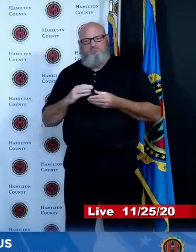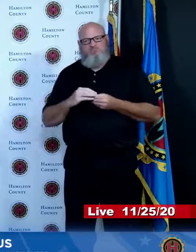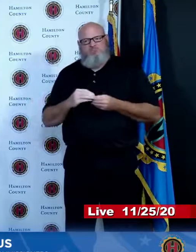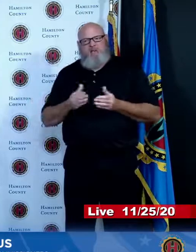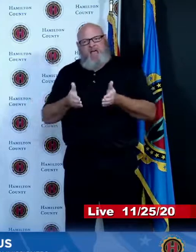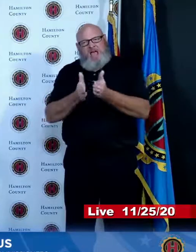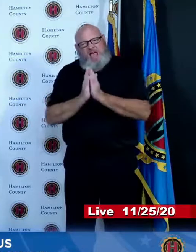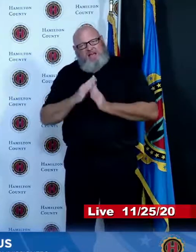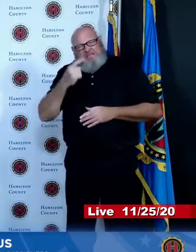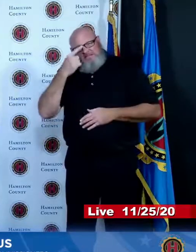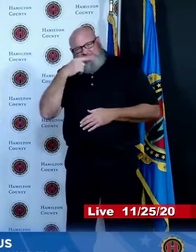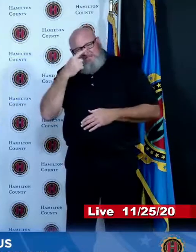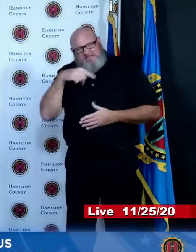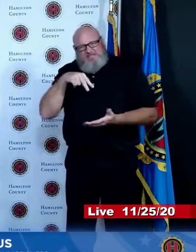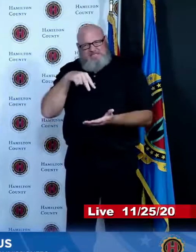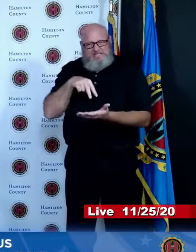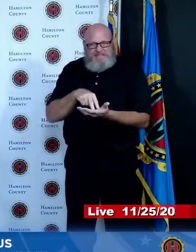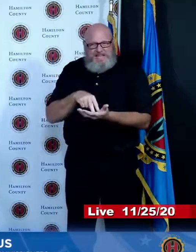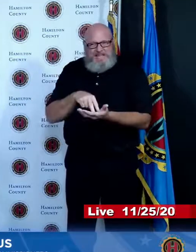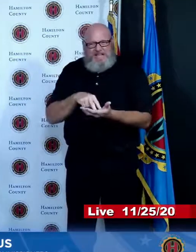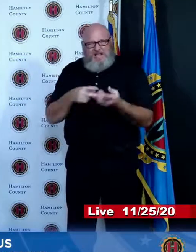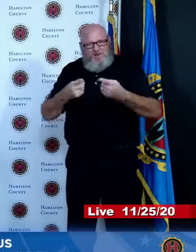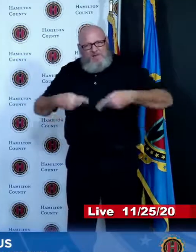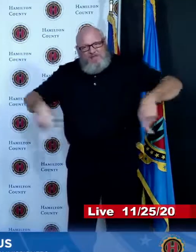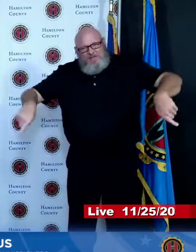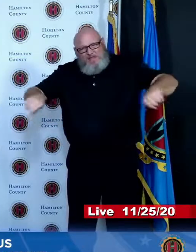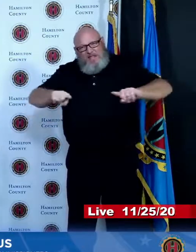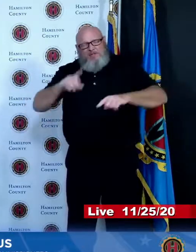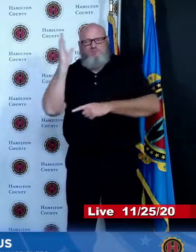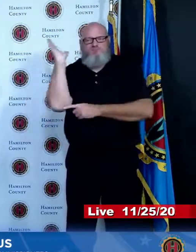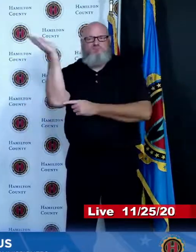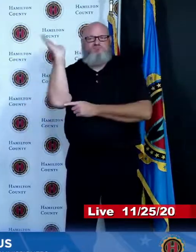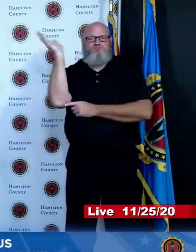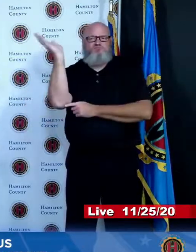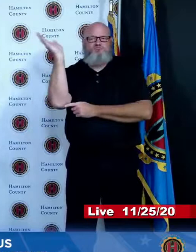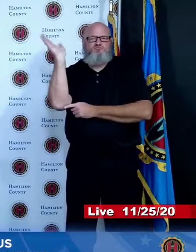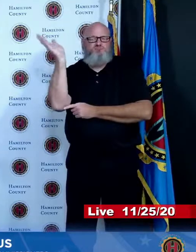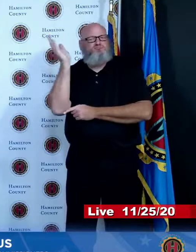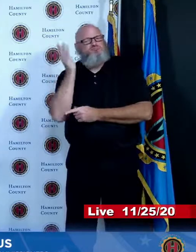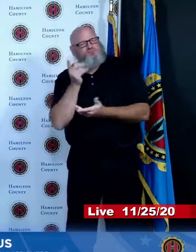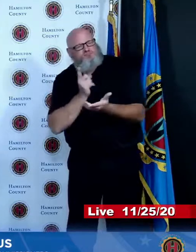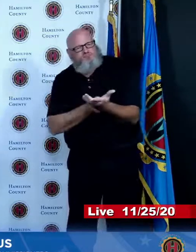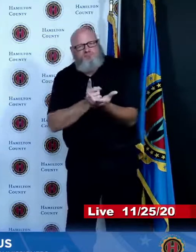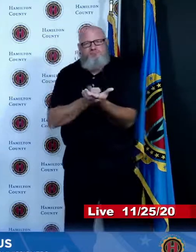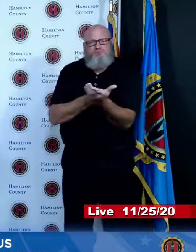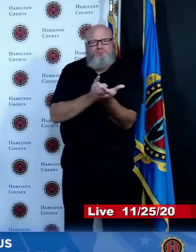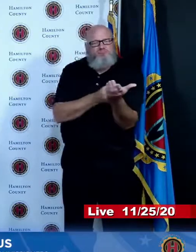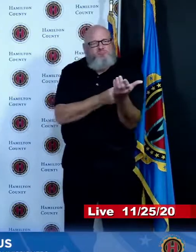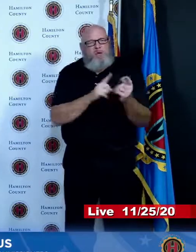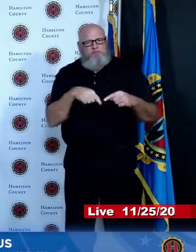the meeting and it was really powerful and so I've asked Megan to or Dr Rich I should say